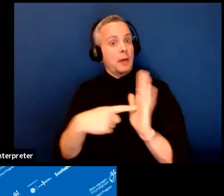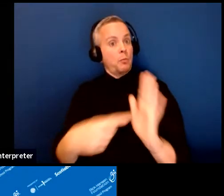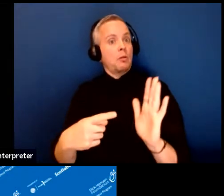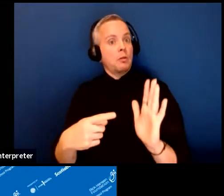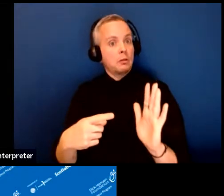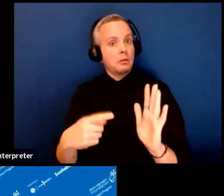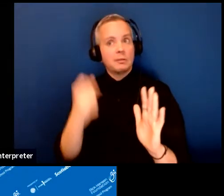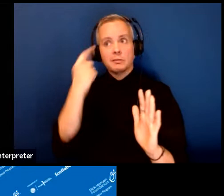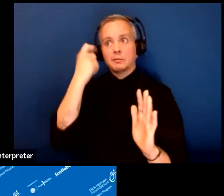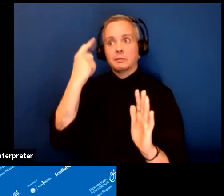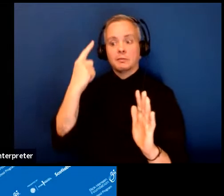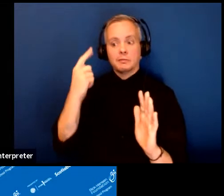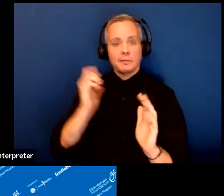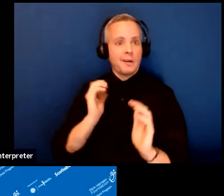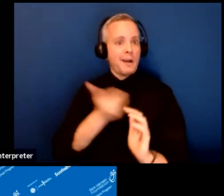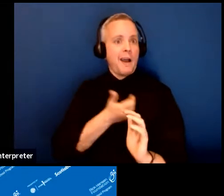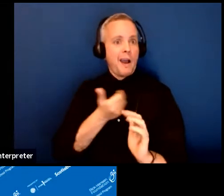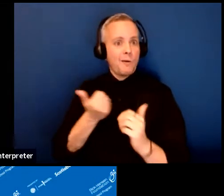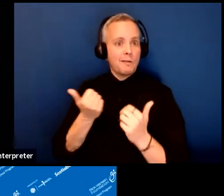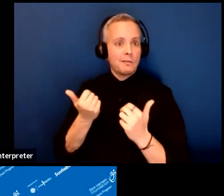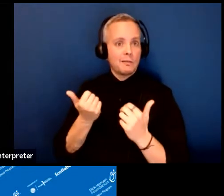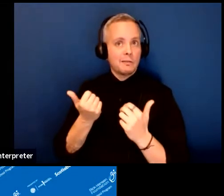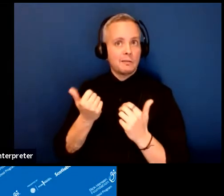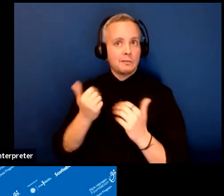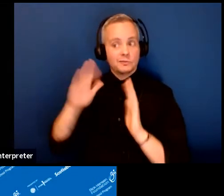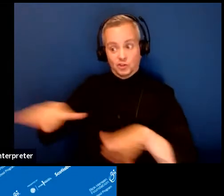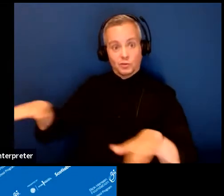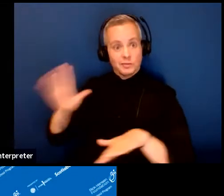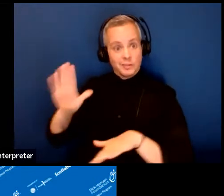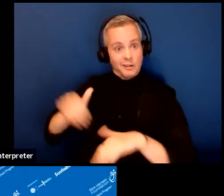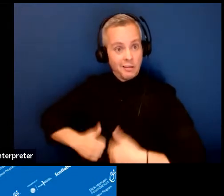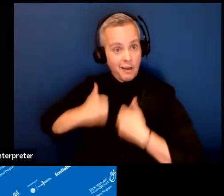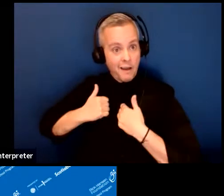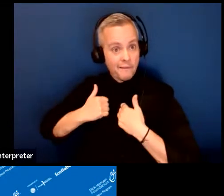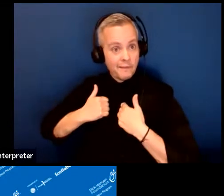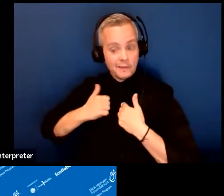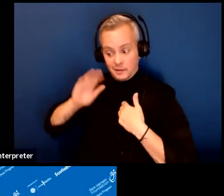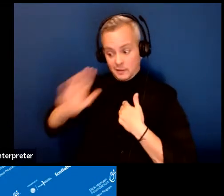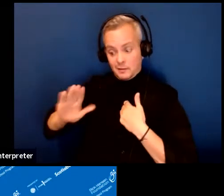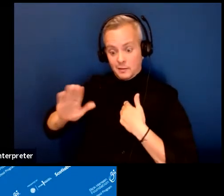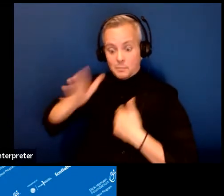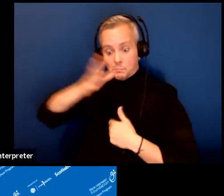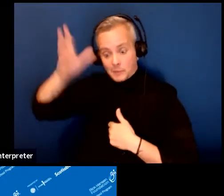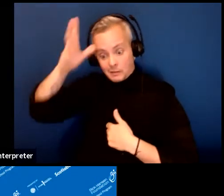LIFE OF A CHILD, YOU KNOW, WITH A PARENT WITH A DISABILITY IS